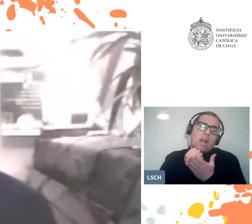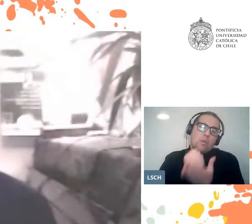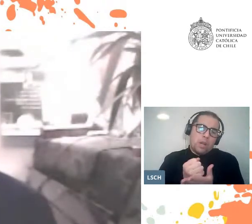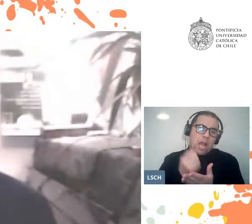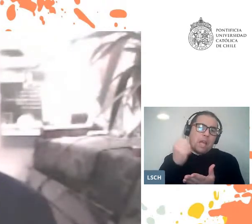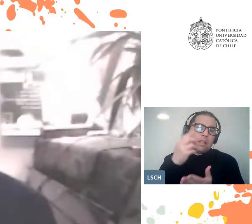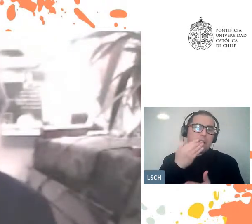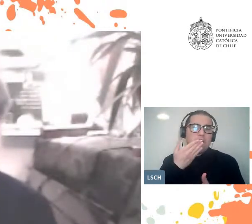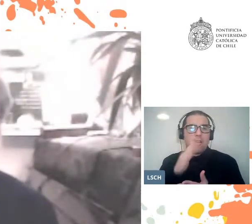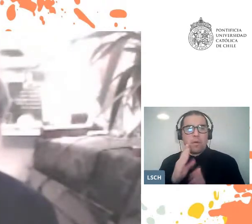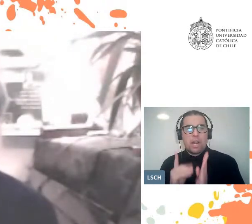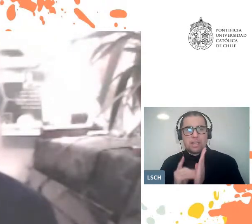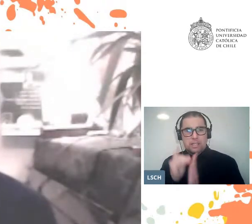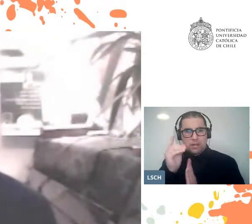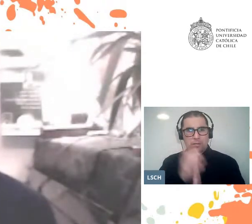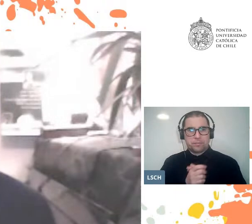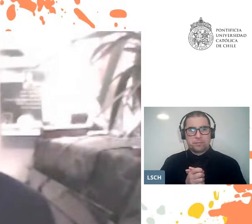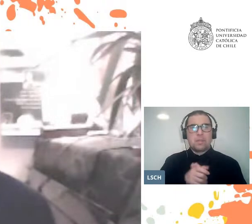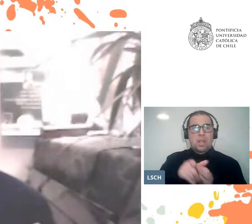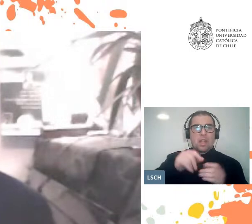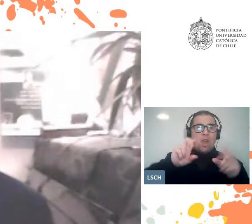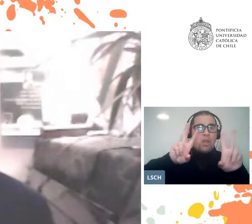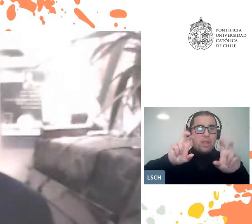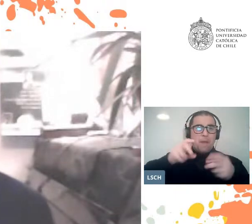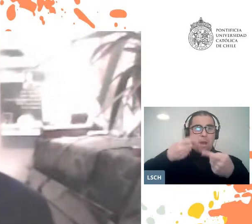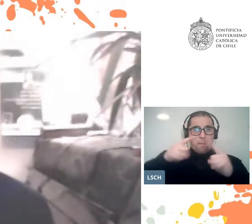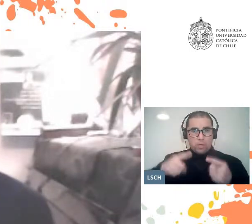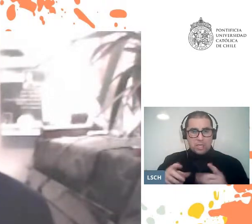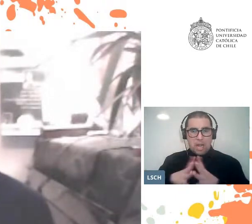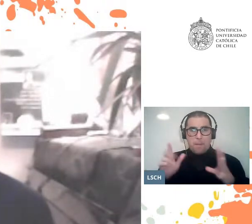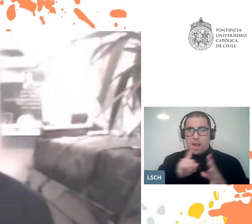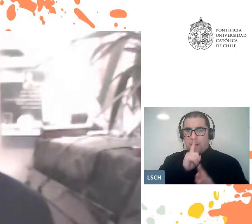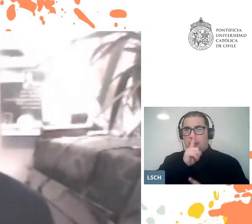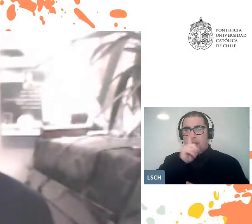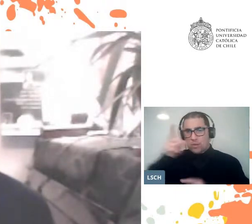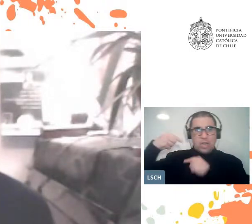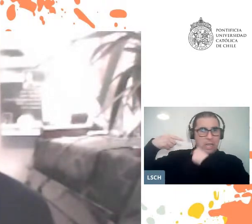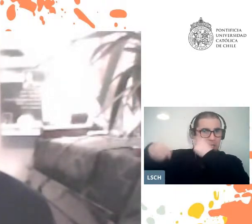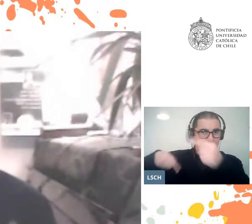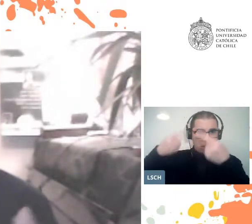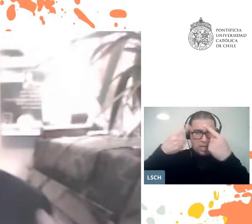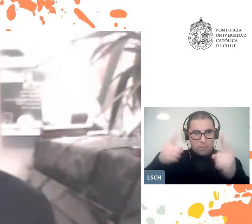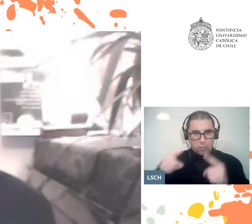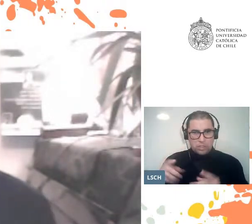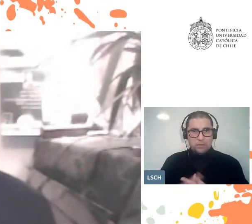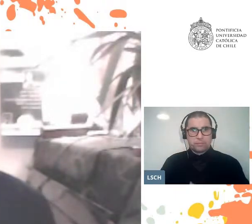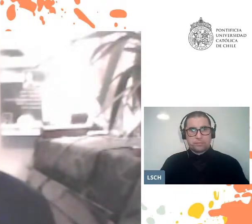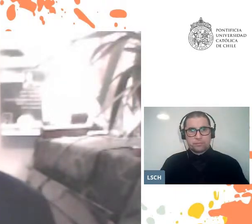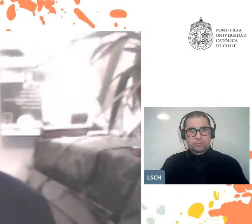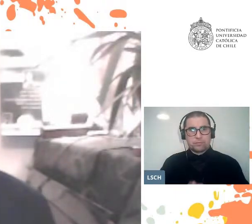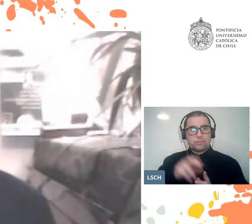the development of one of the most traditional genres in the history of music, the symphony.